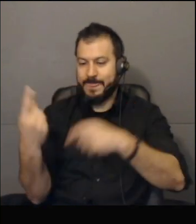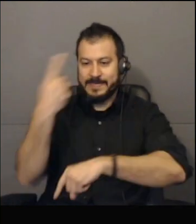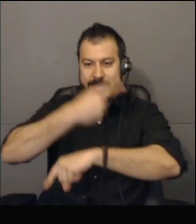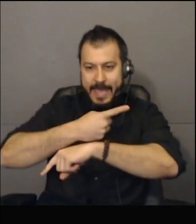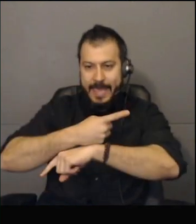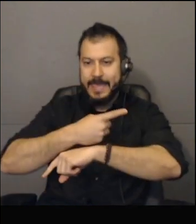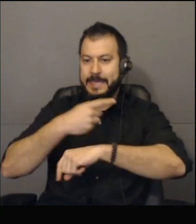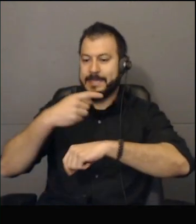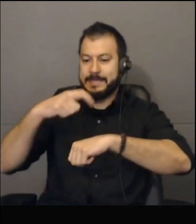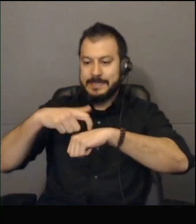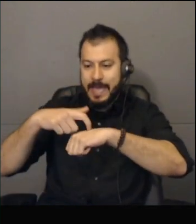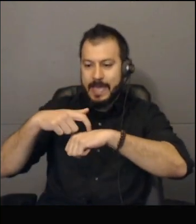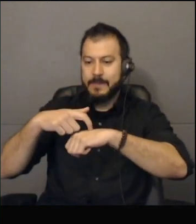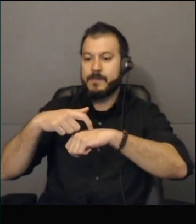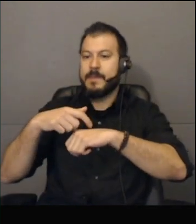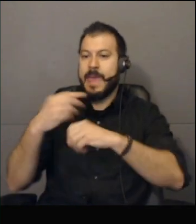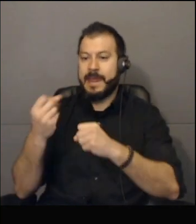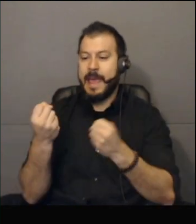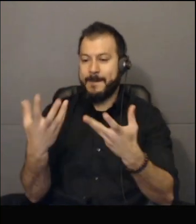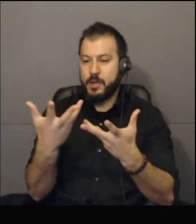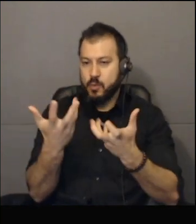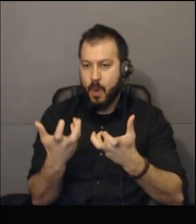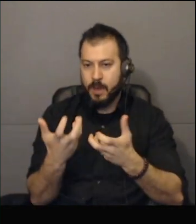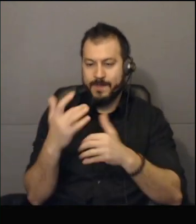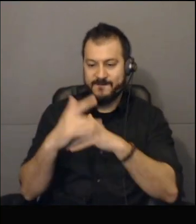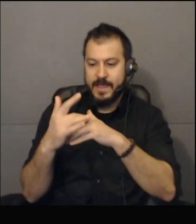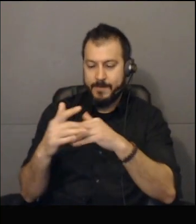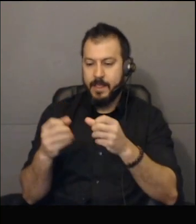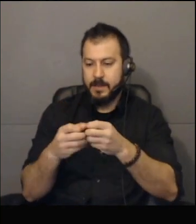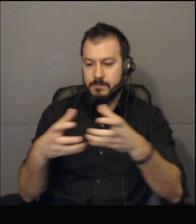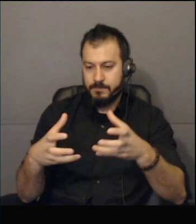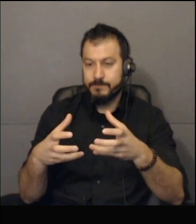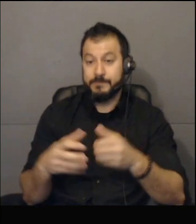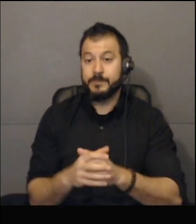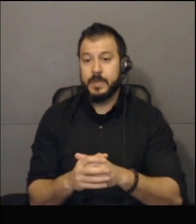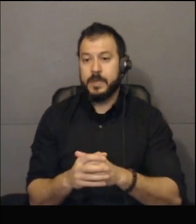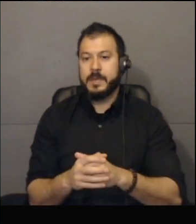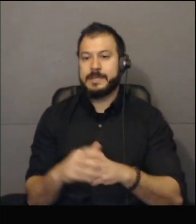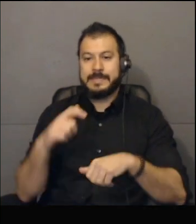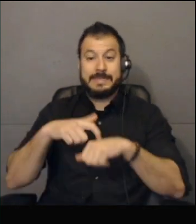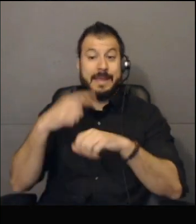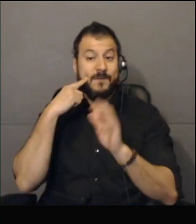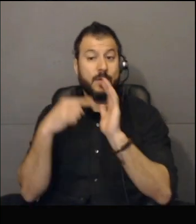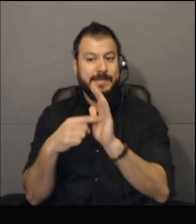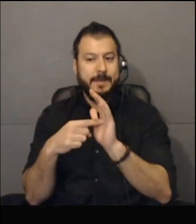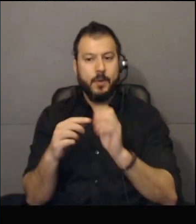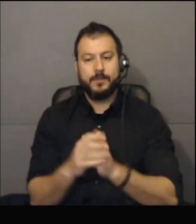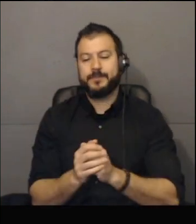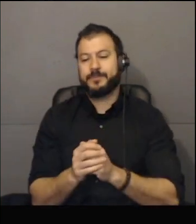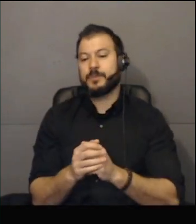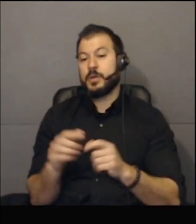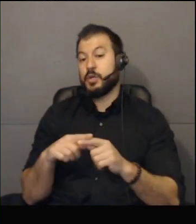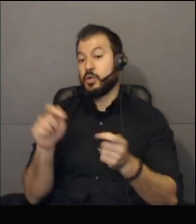availability for this date. Time for a demo. In order to modify the schedule standby settings for our